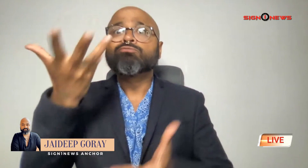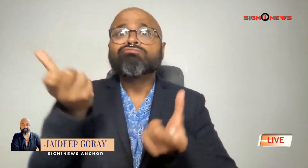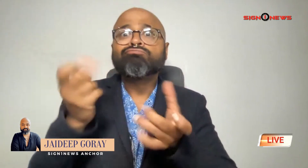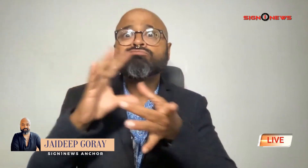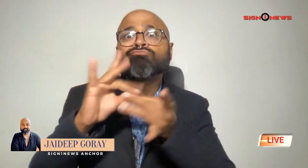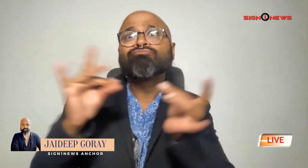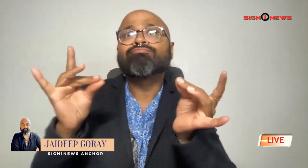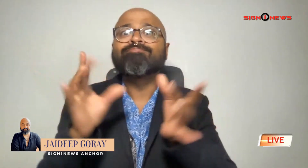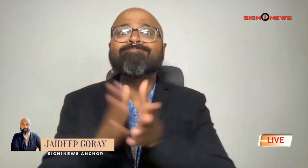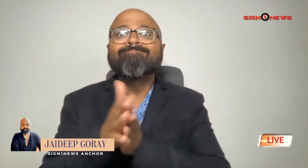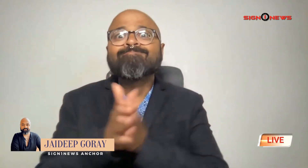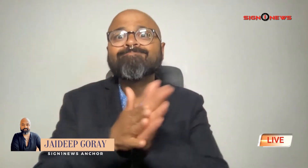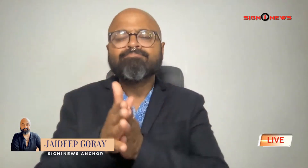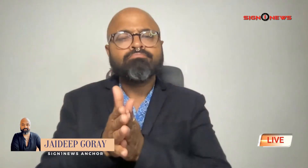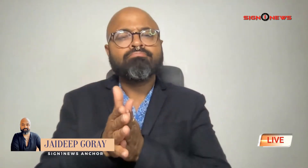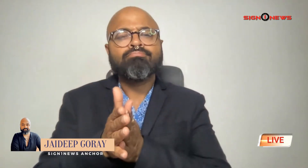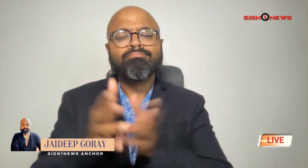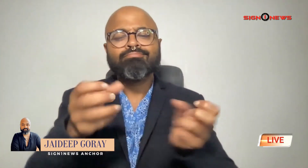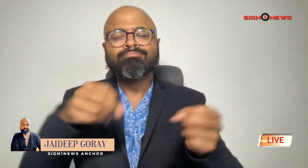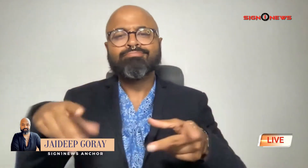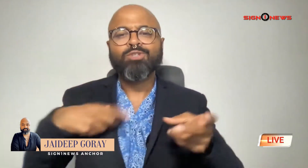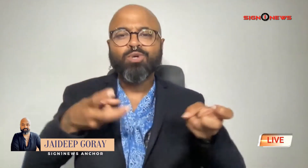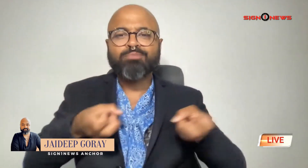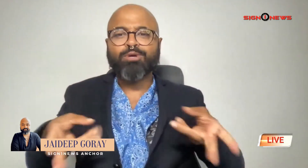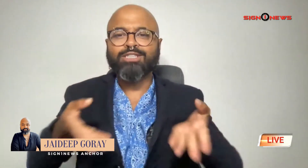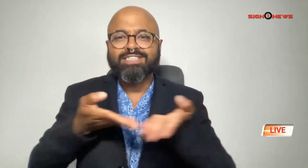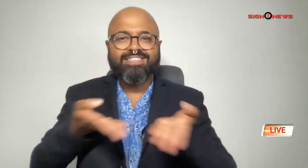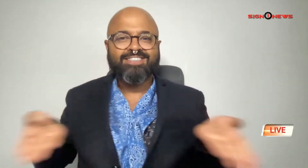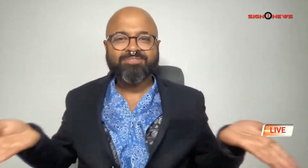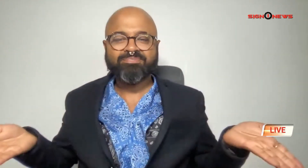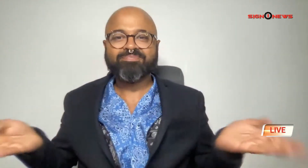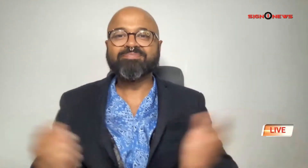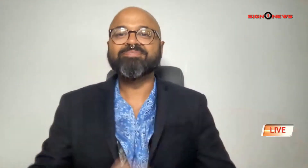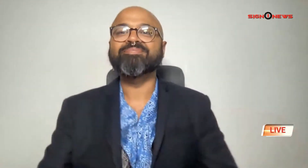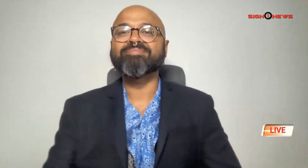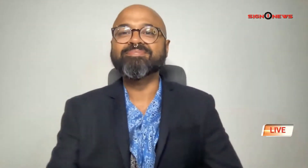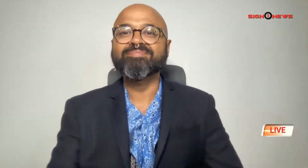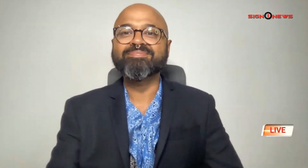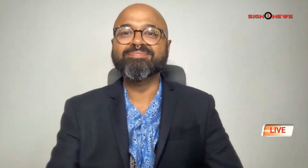today if you post interesting comment about this update we may add it the bottom of the screen